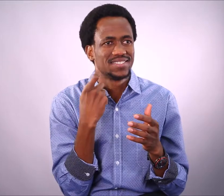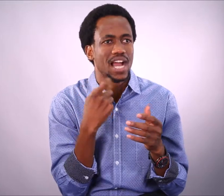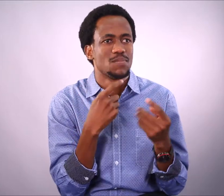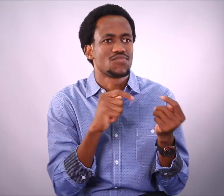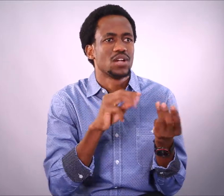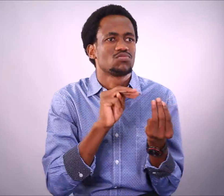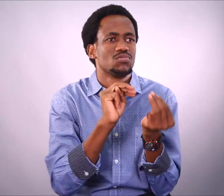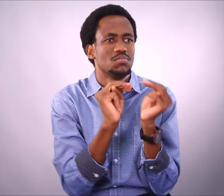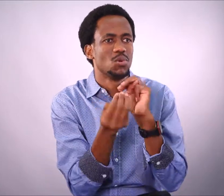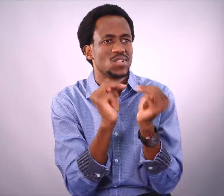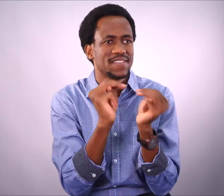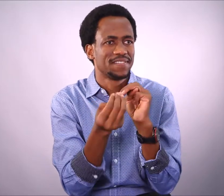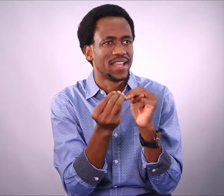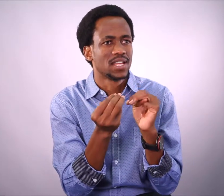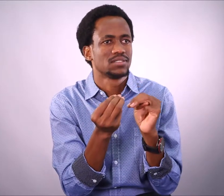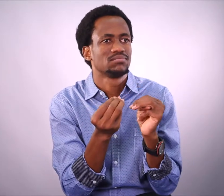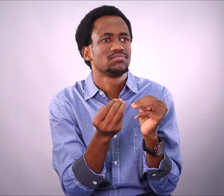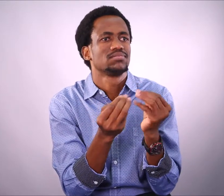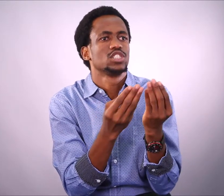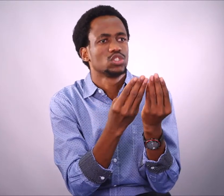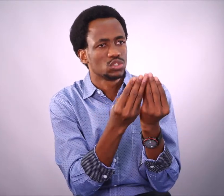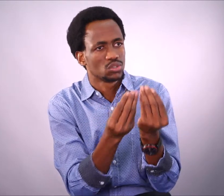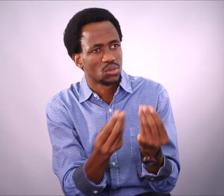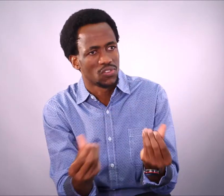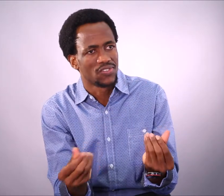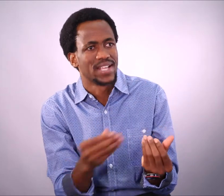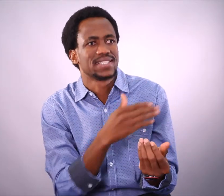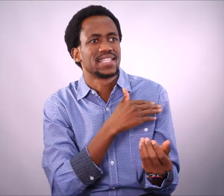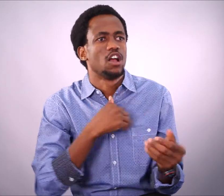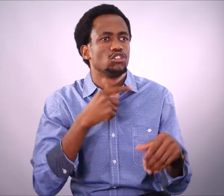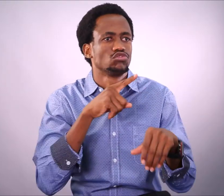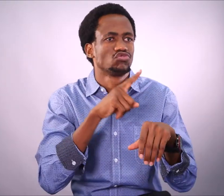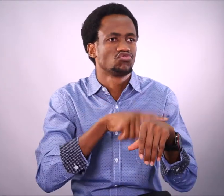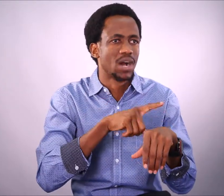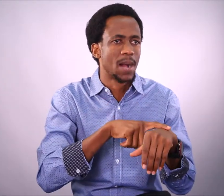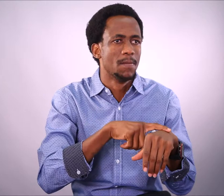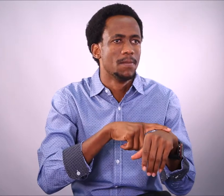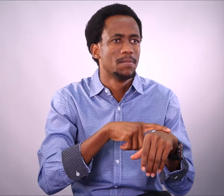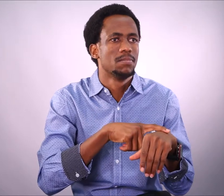My most recent research had to do with modifications to solvents